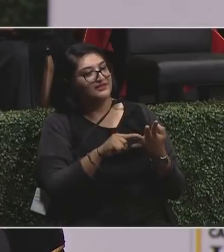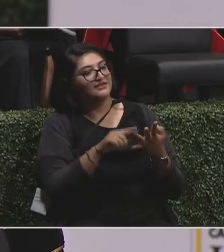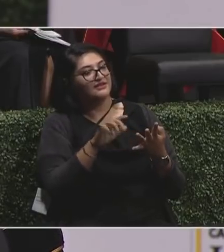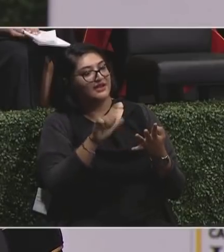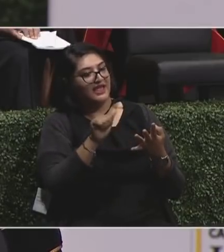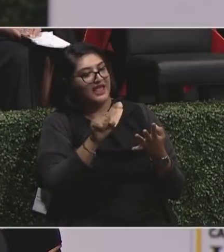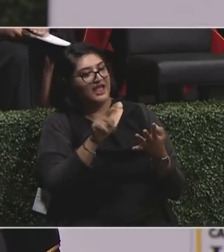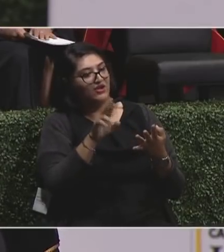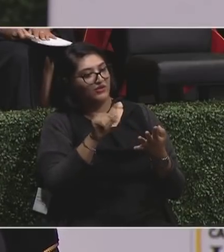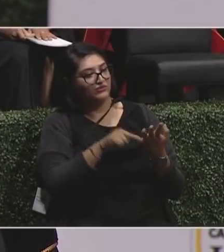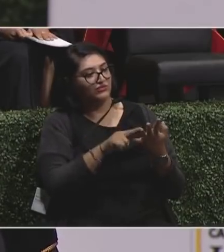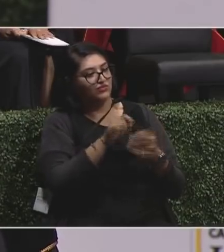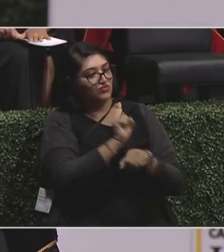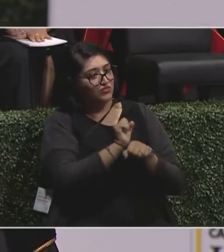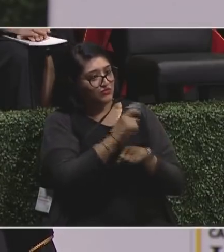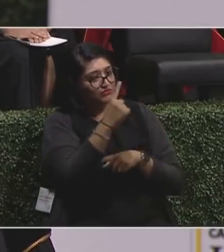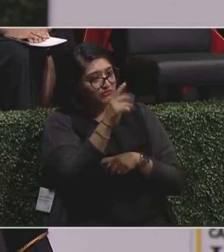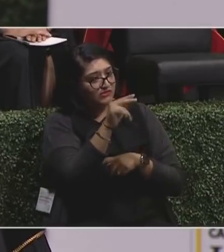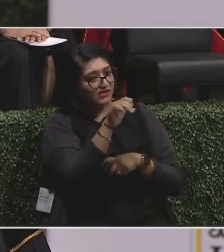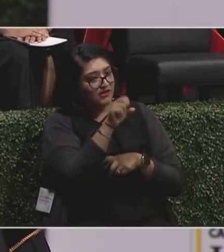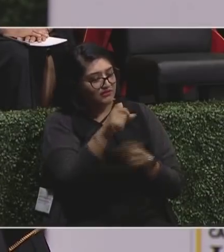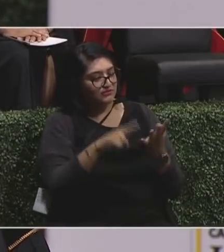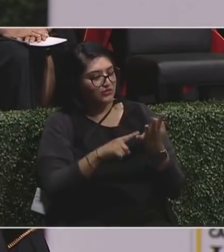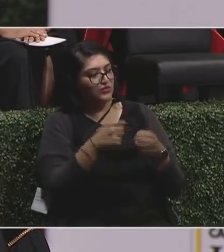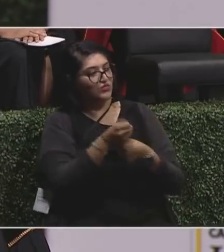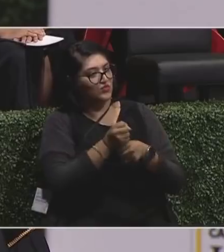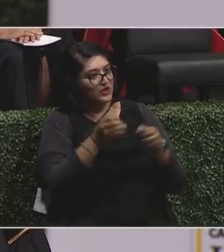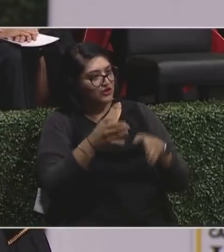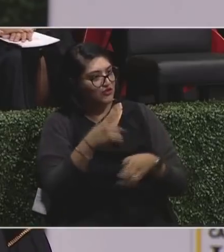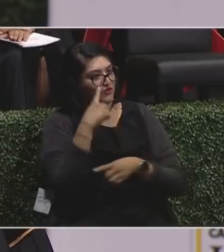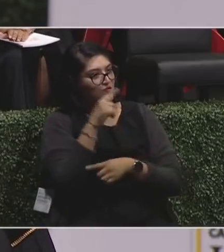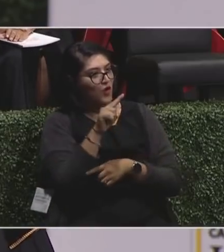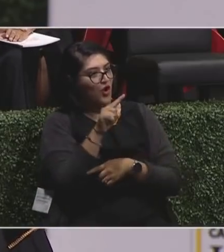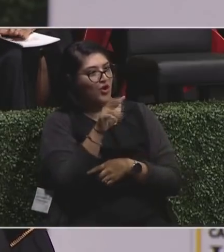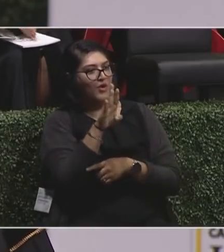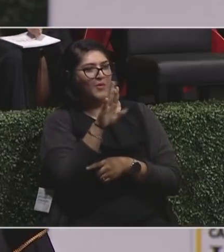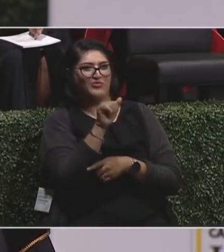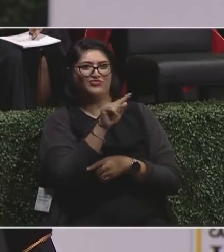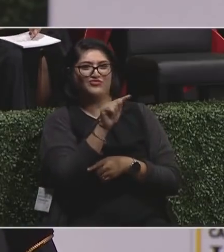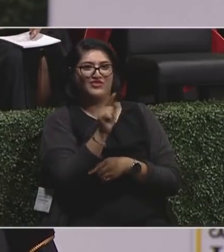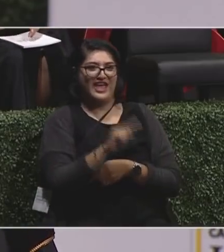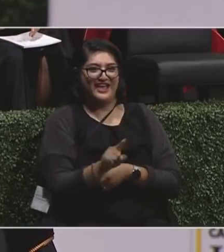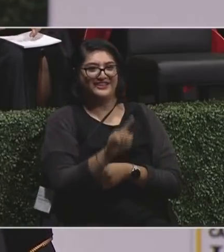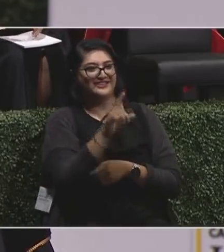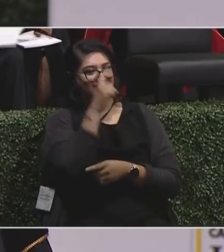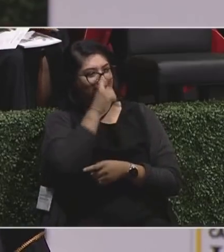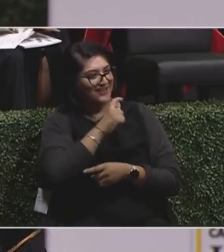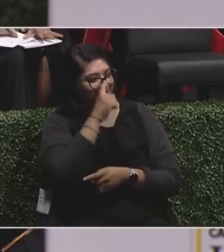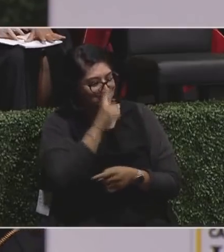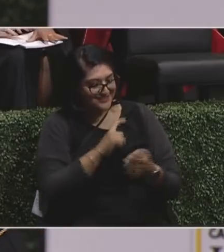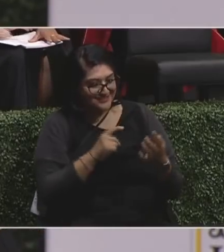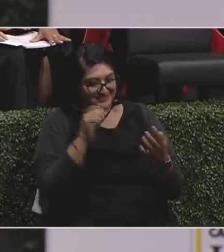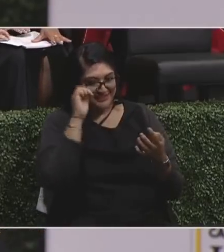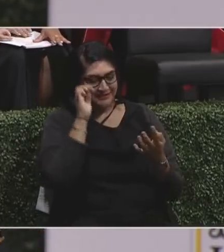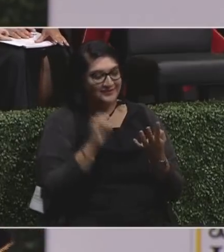MAXINE WATERS, CONGRESSWOMAN LUCILLE ROYBAL-ALLARD, ASTRONAUT SAMUEL T.